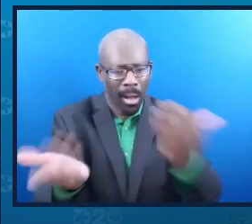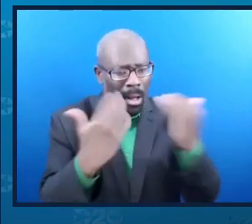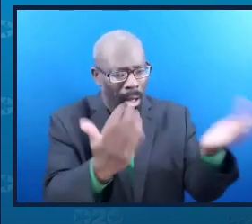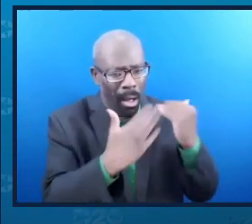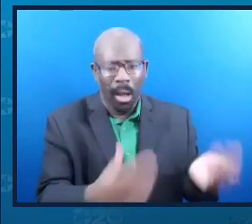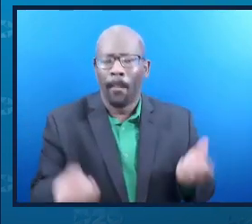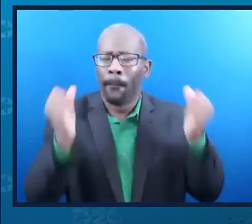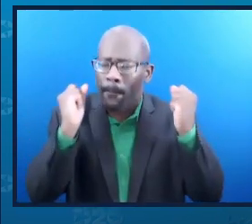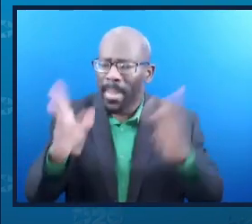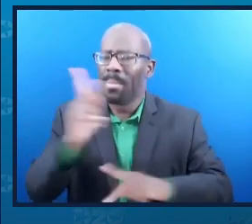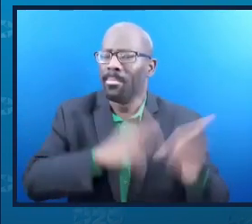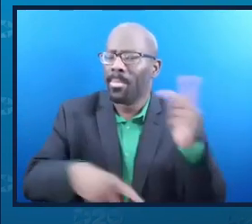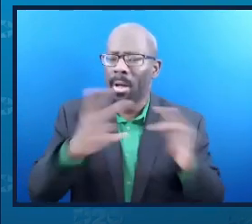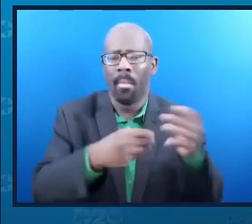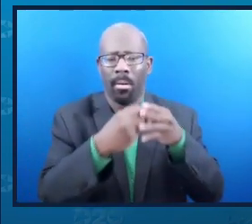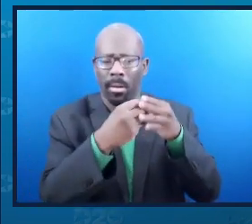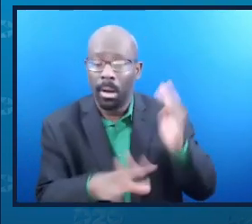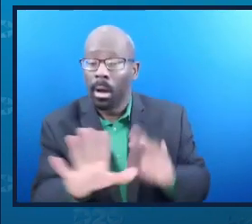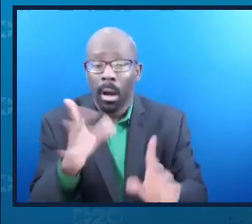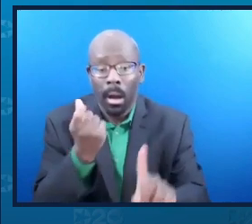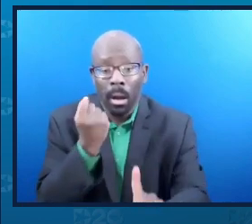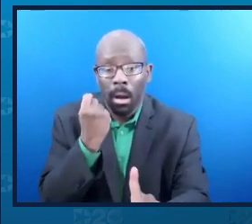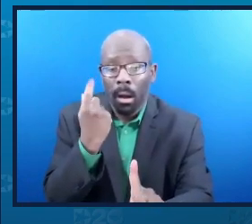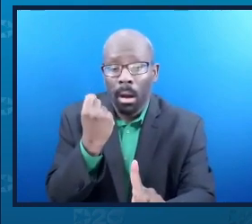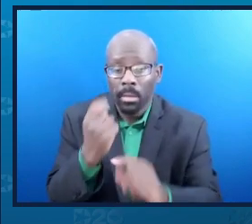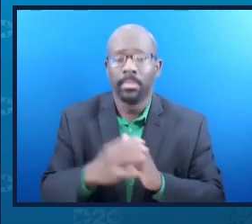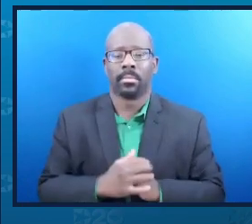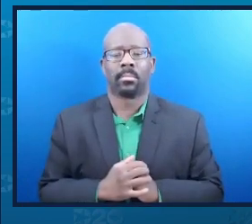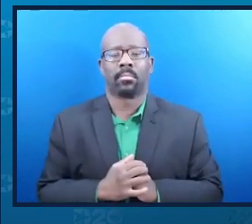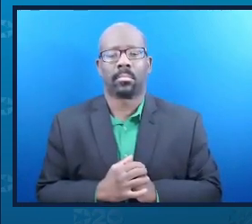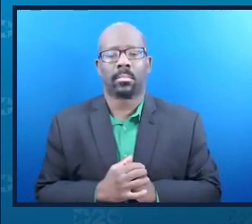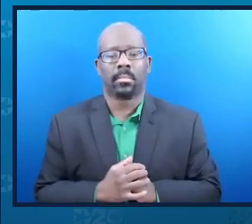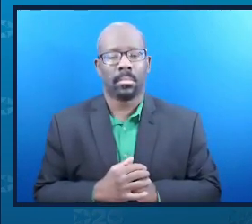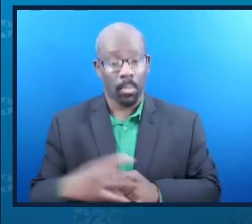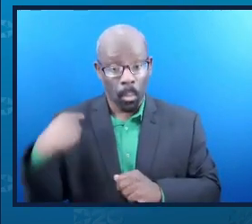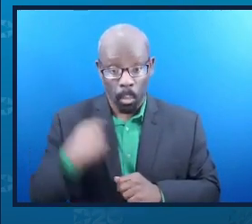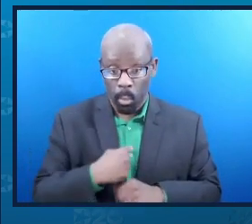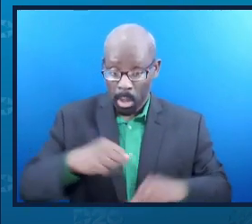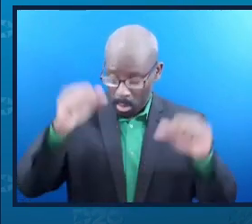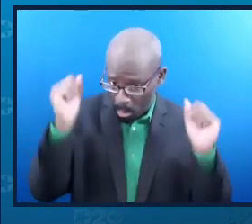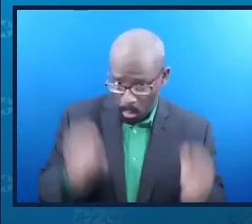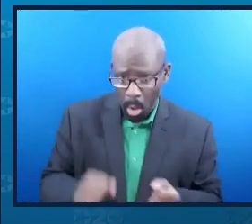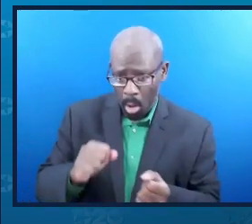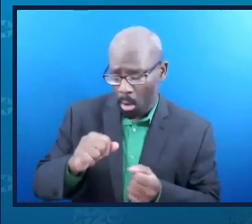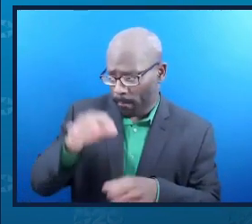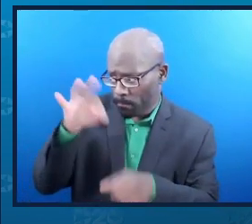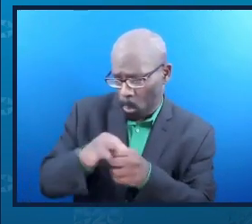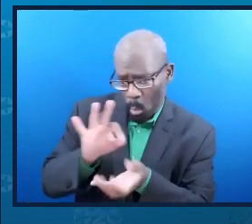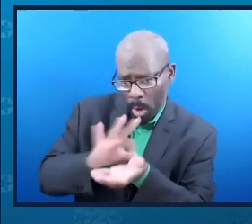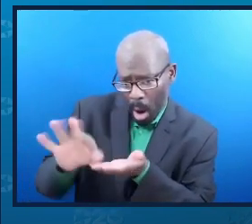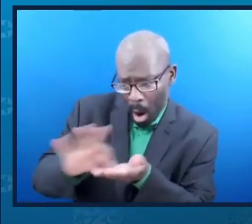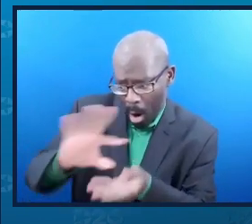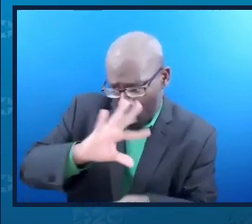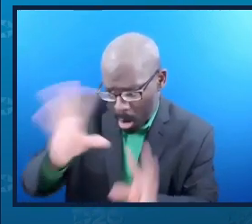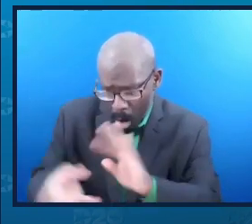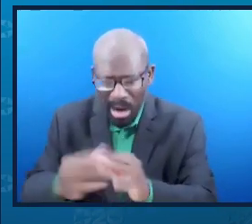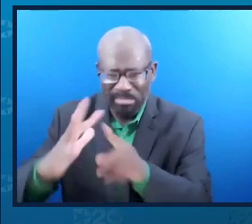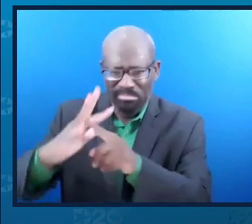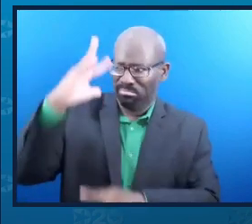LA CAN WITHIN BY 3 MILLION VOTES AND STILL LOSE. DAIK TAKE IT FROM ME.